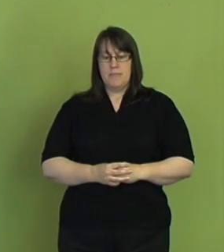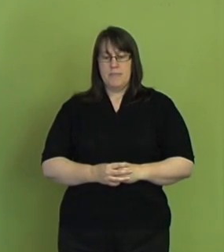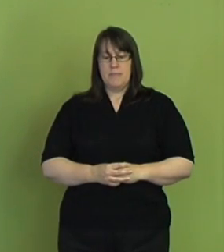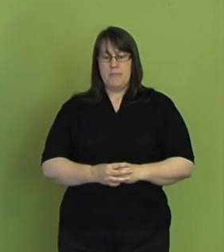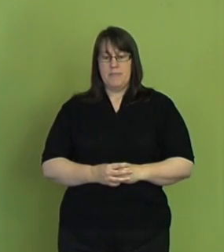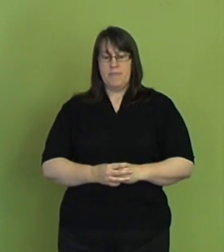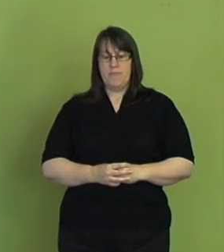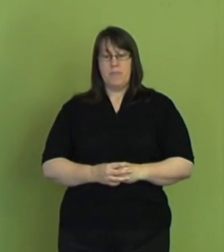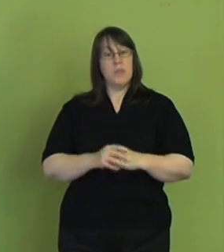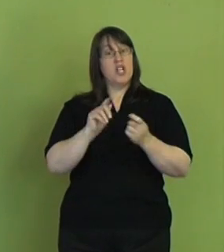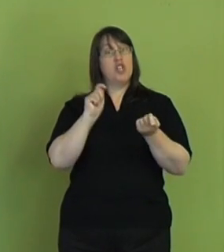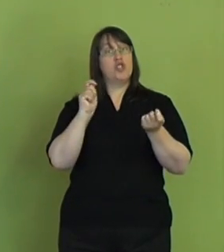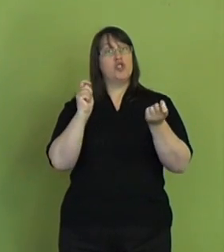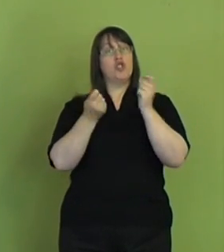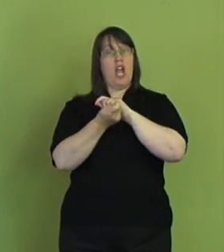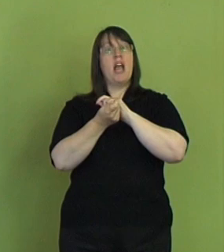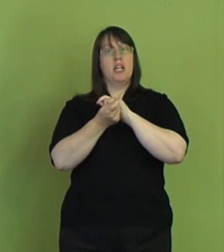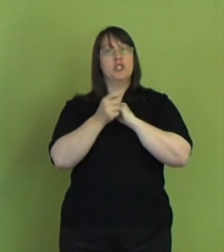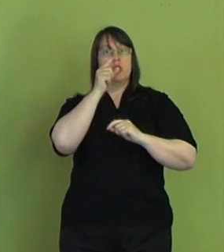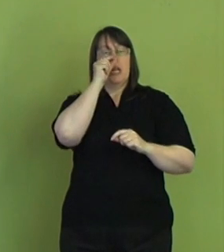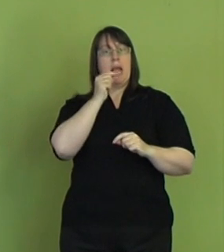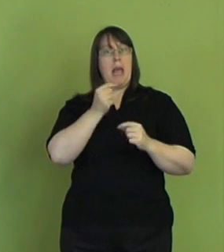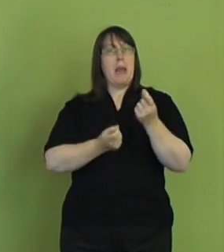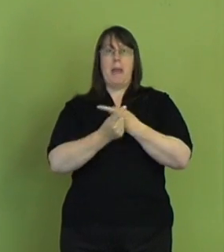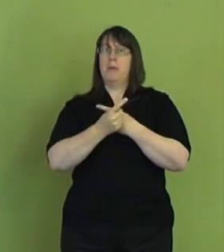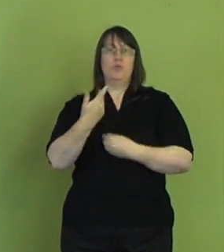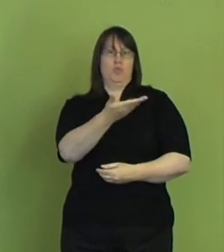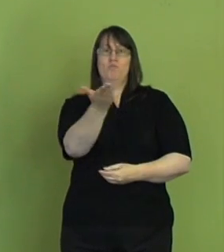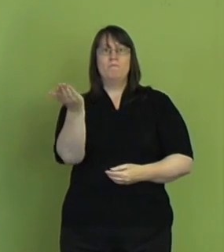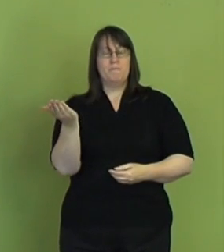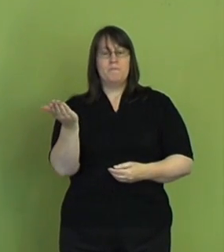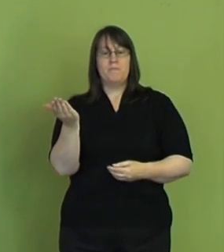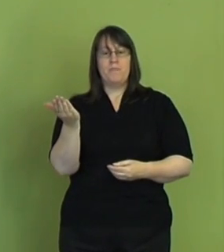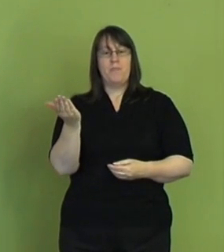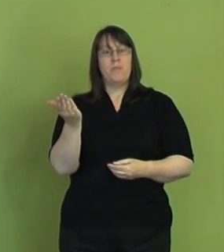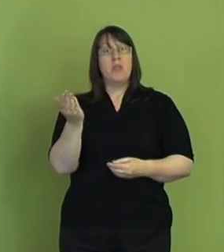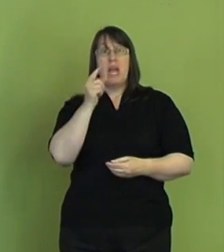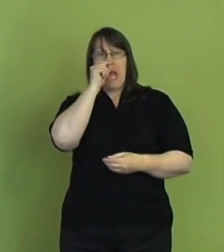Change is something that occurs, as I said, to all of us. It occurs often on a daily basis,